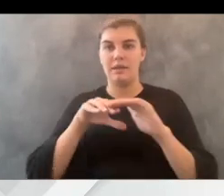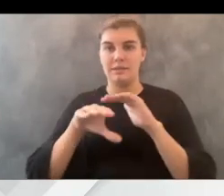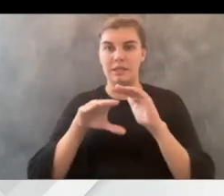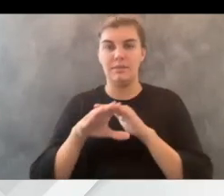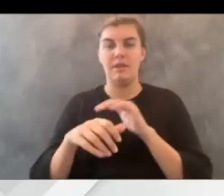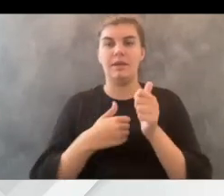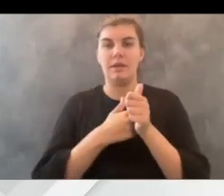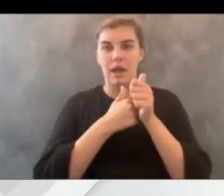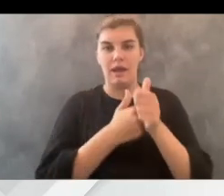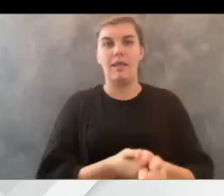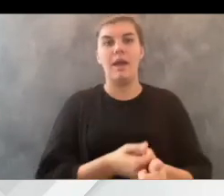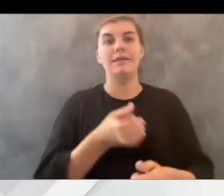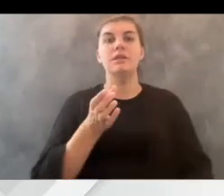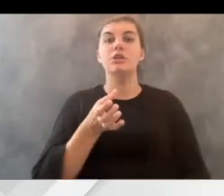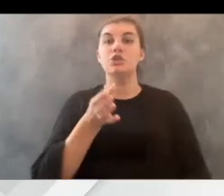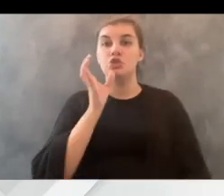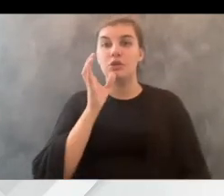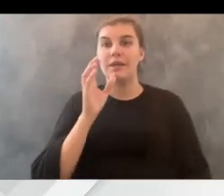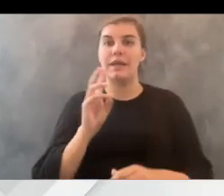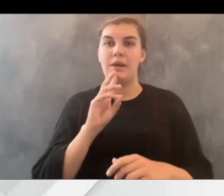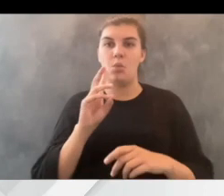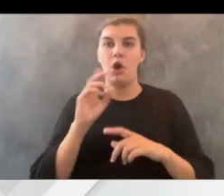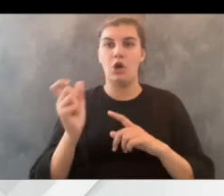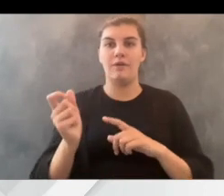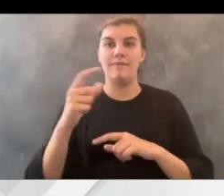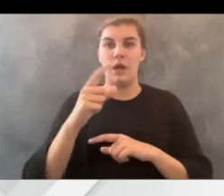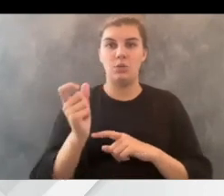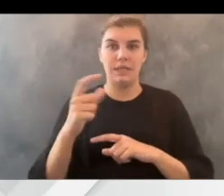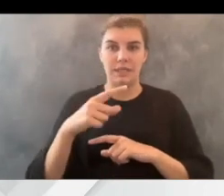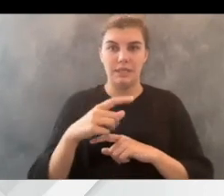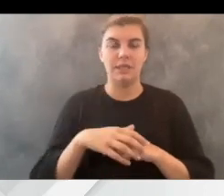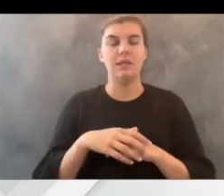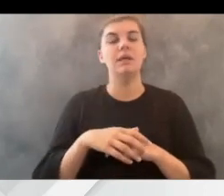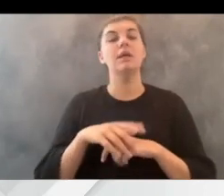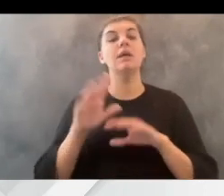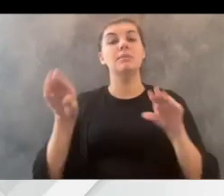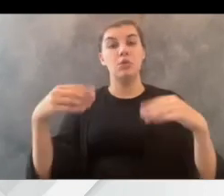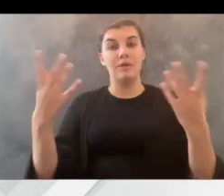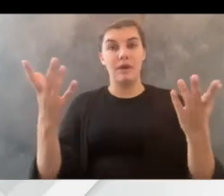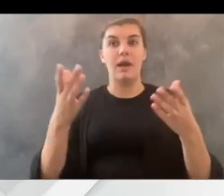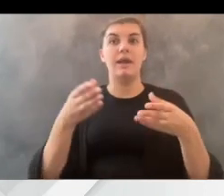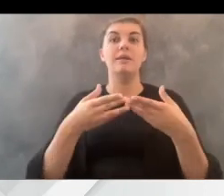For drinking fountains, all drinking fountains that are provided in the public right-of-way must